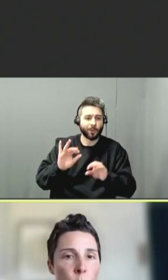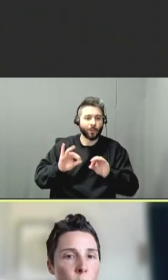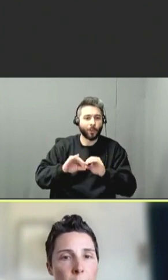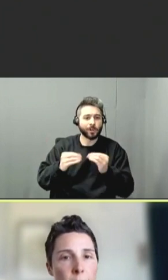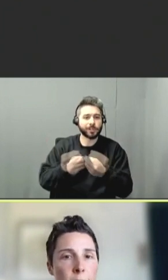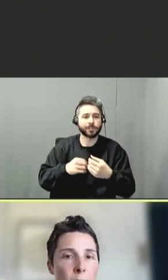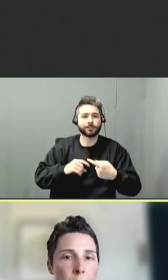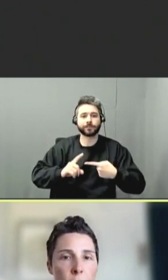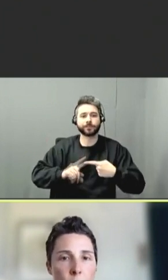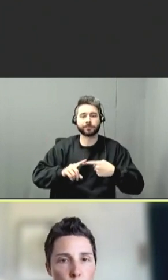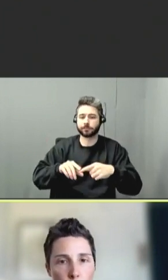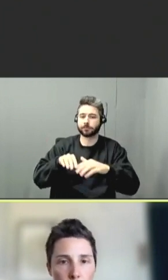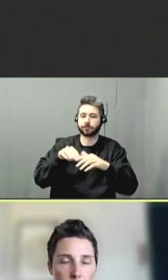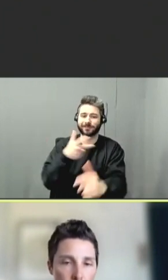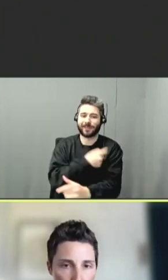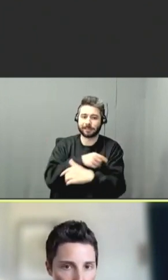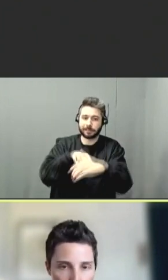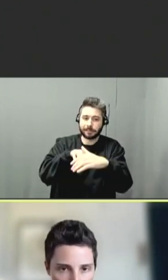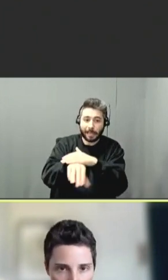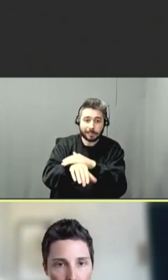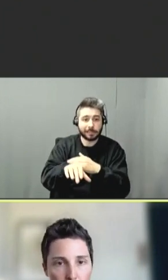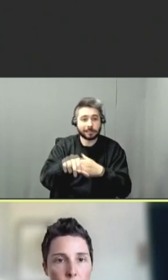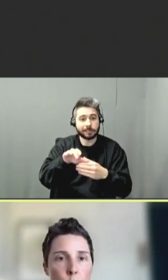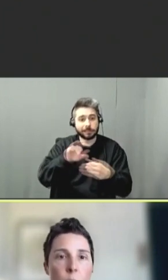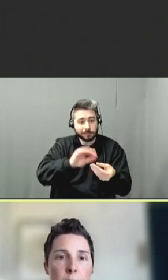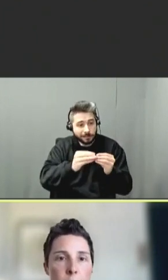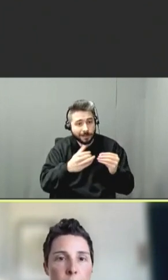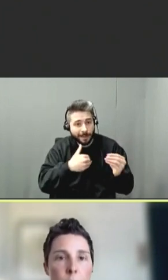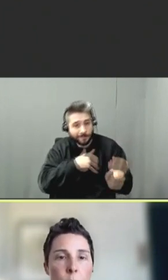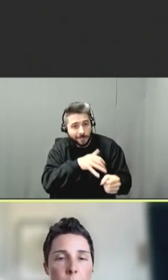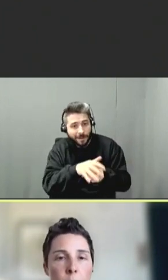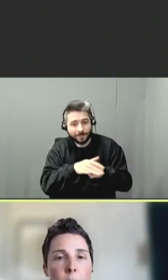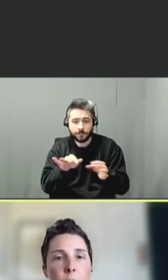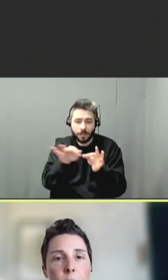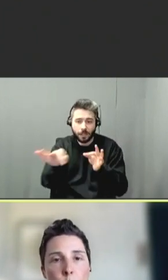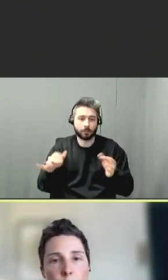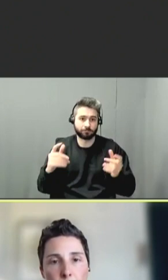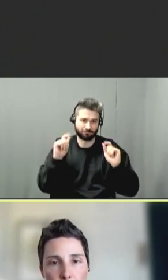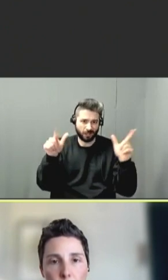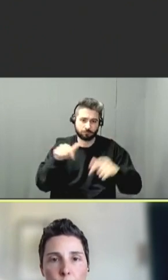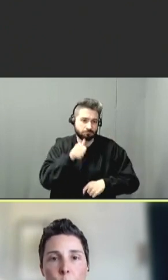was vaccine access, quantity, and delay. I don't think that's a surprise to anybody. Supply issues,